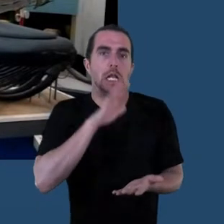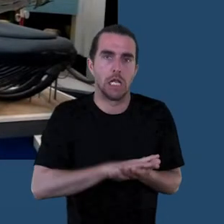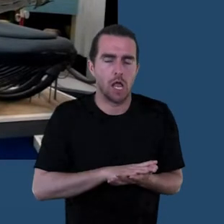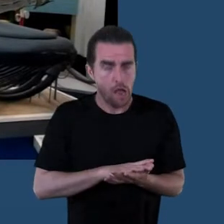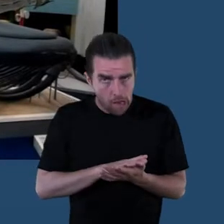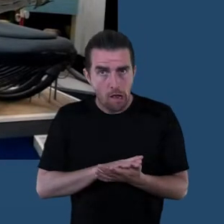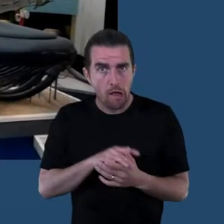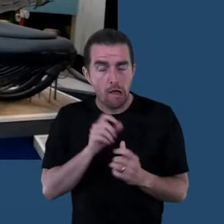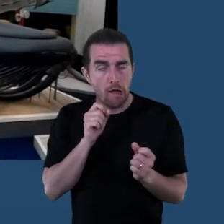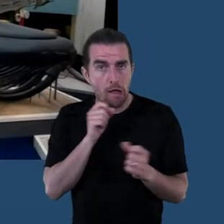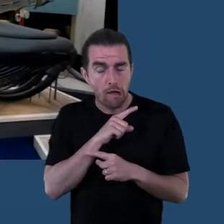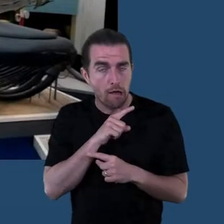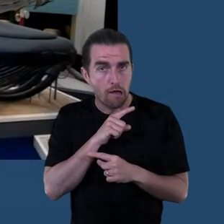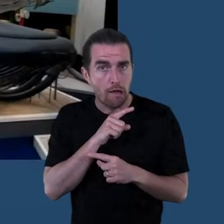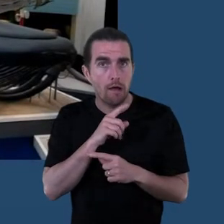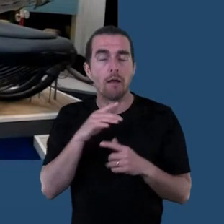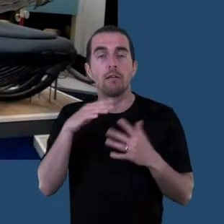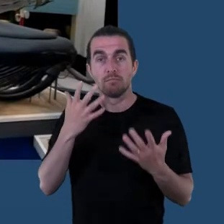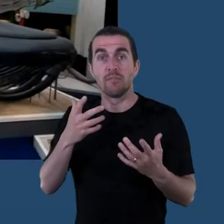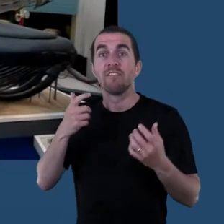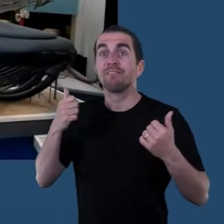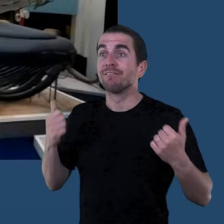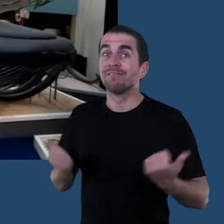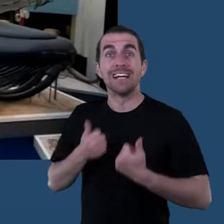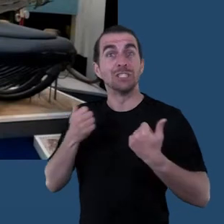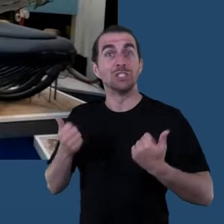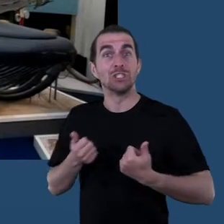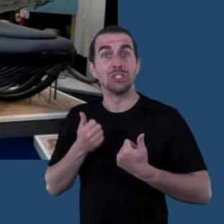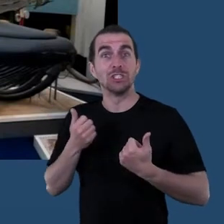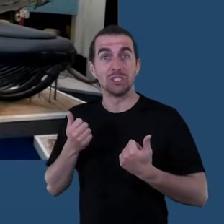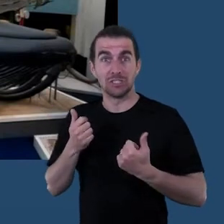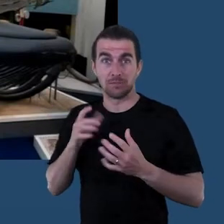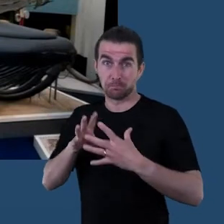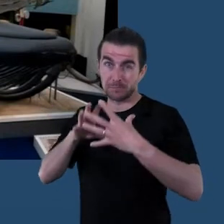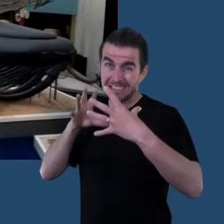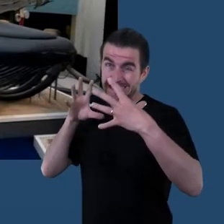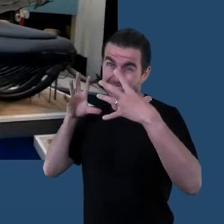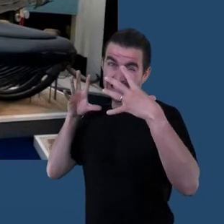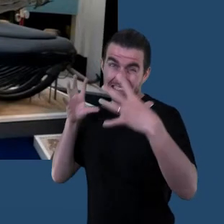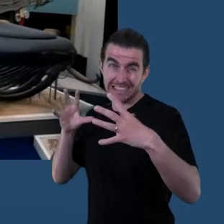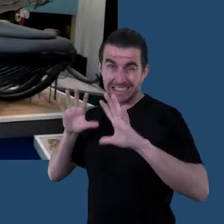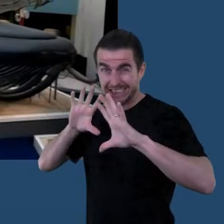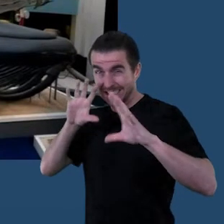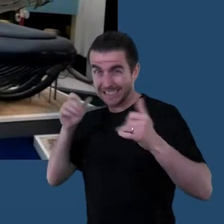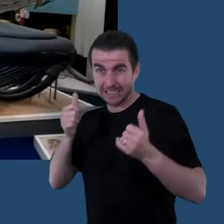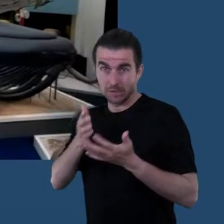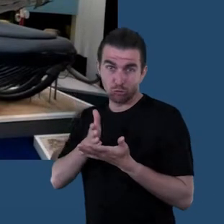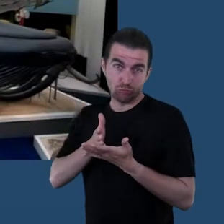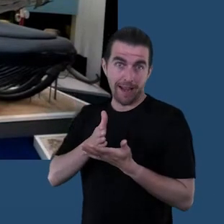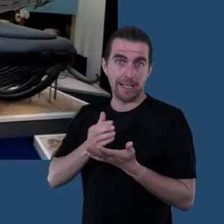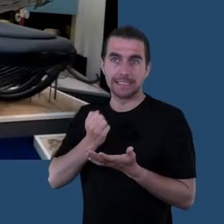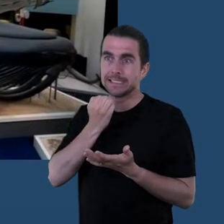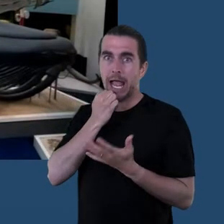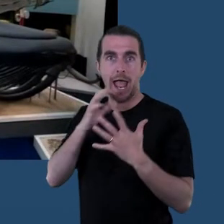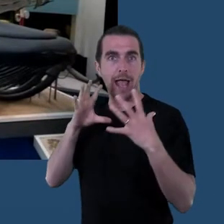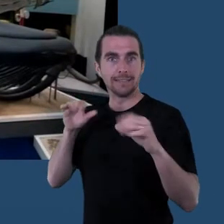which I think is kind of ironic in a way. But what we ended up with was this certainly life-size model of the blue whale.